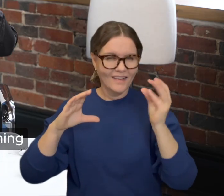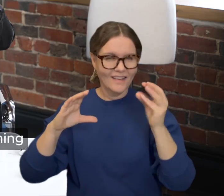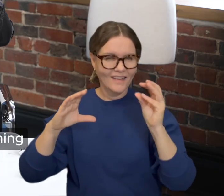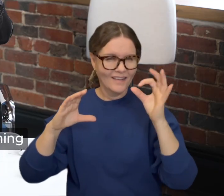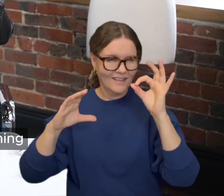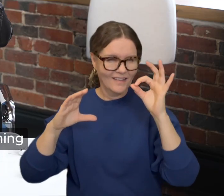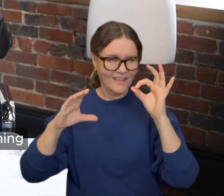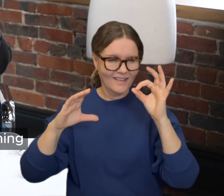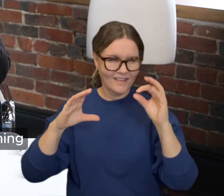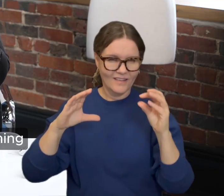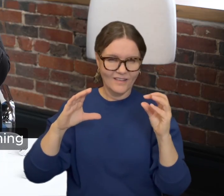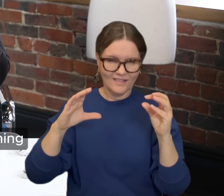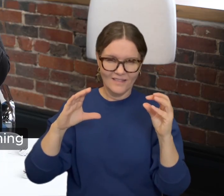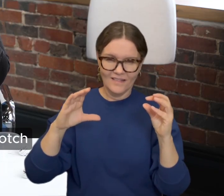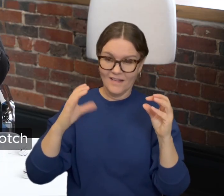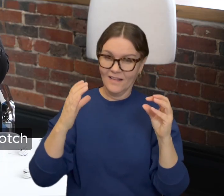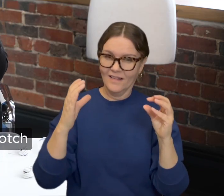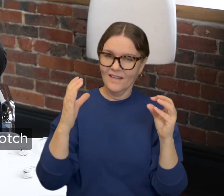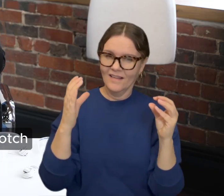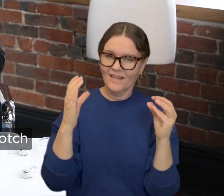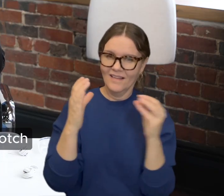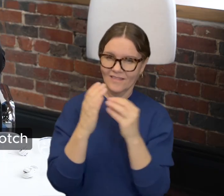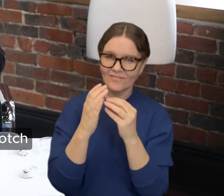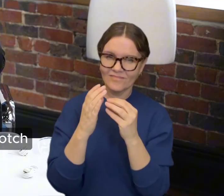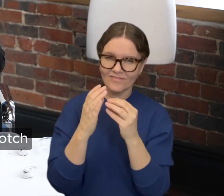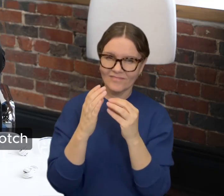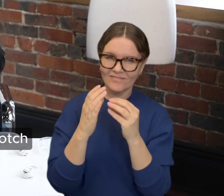the valve also has an opening that aligns with the white notch